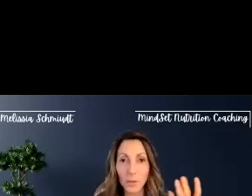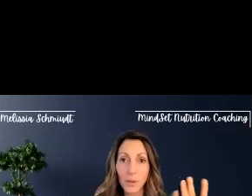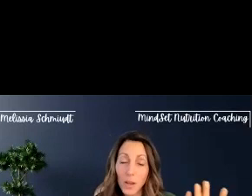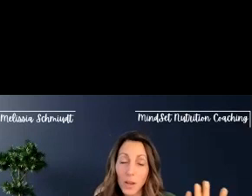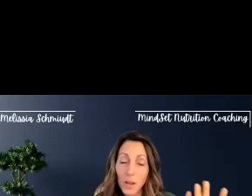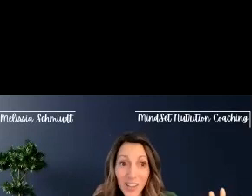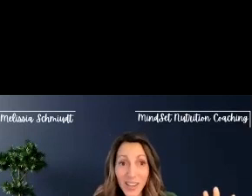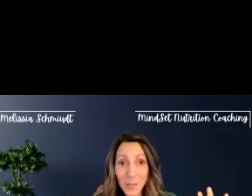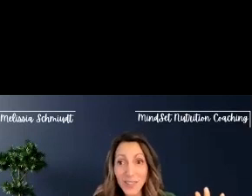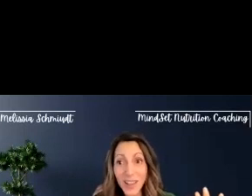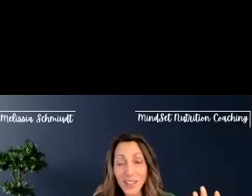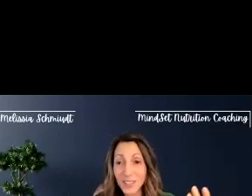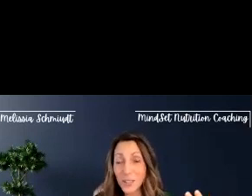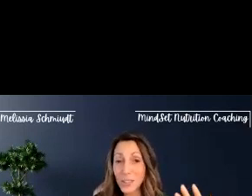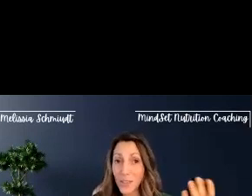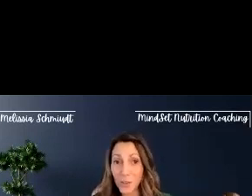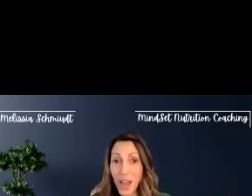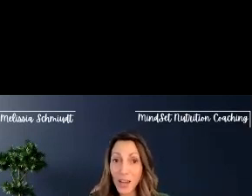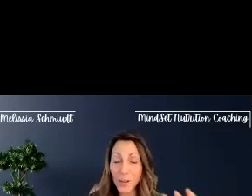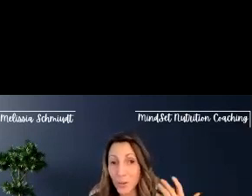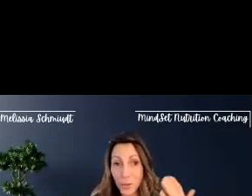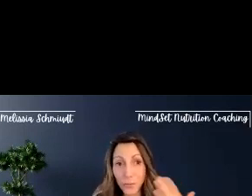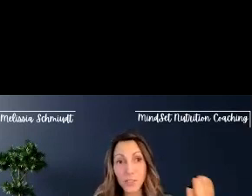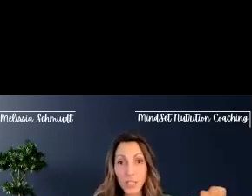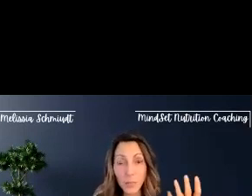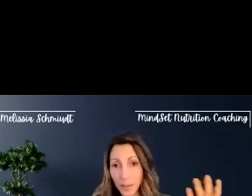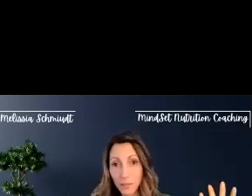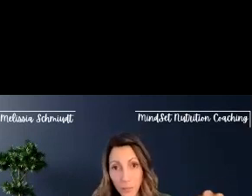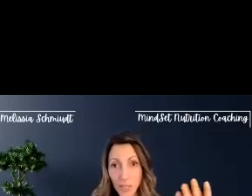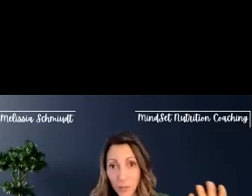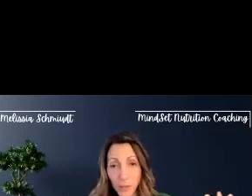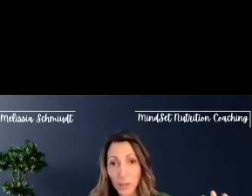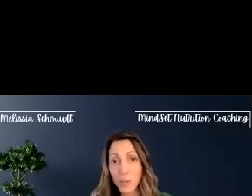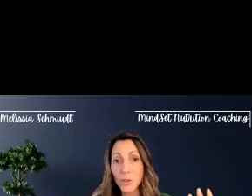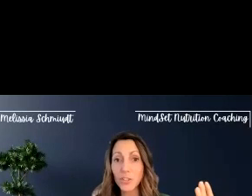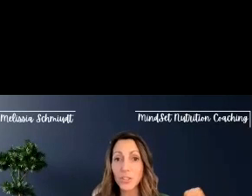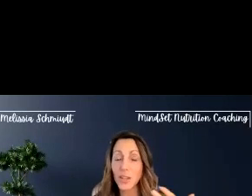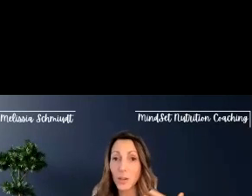And a lot of times, it's not necessarily that they're tired, or they're even fatigued from sitting in front of the computer.